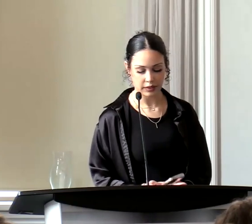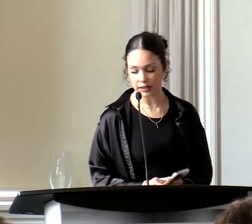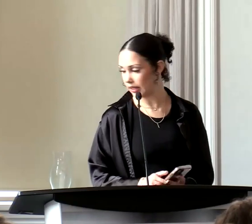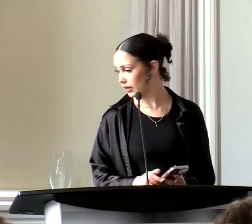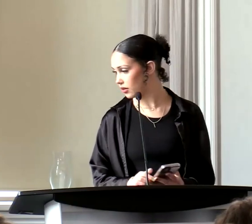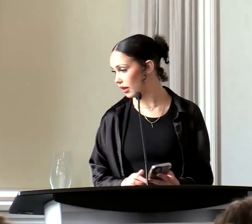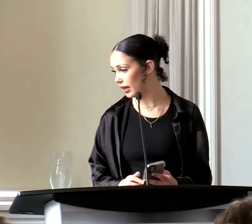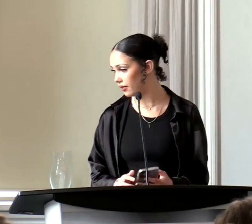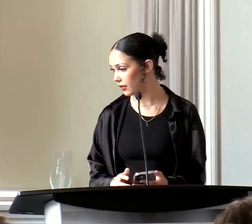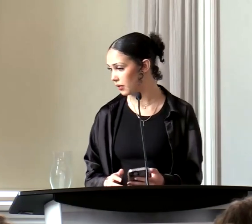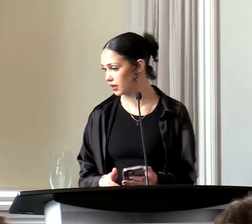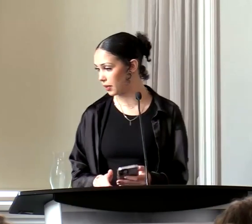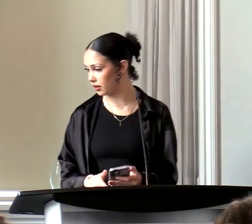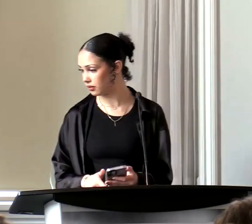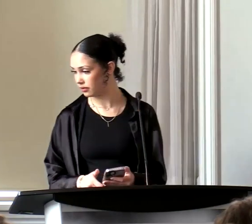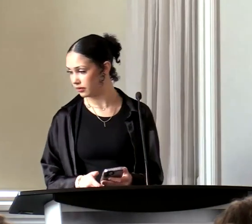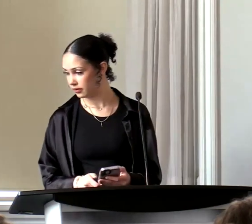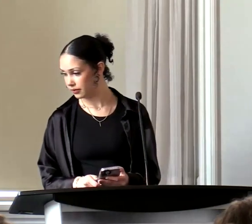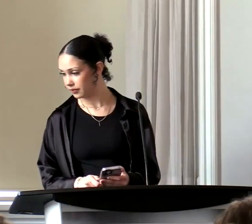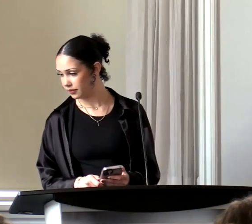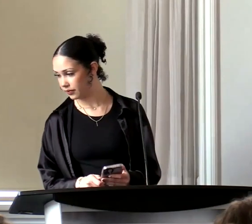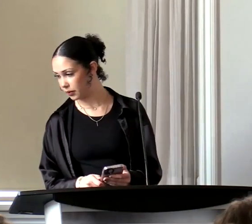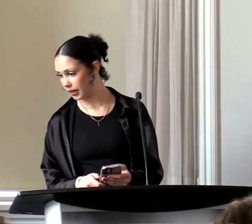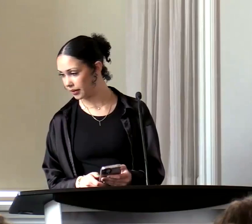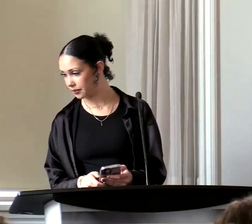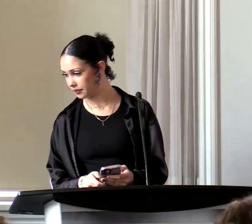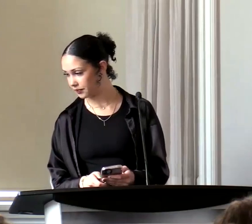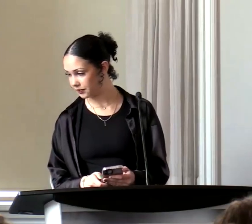I think that's all I have from this part.